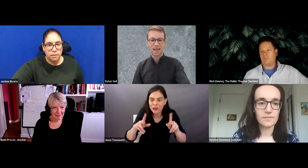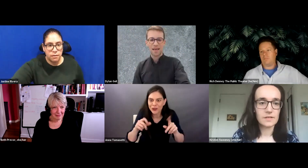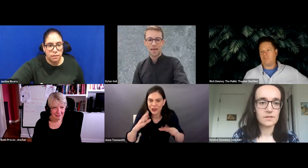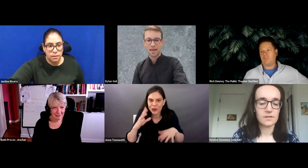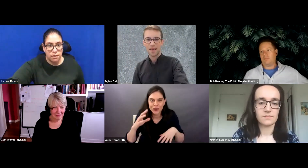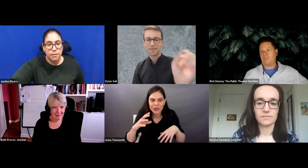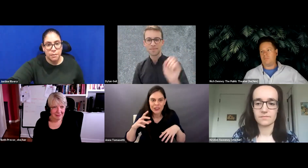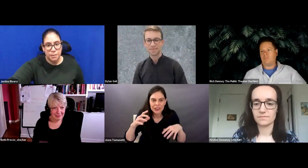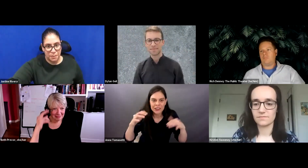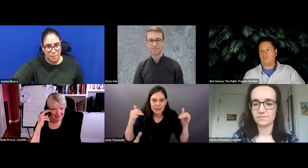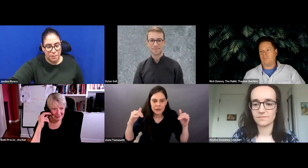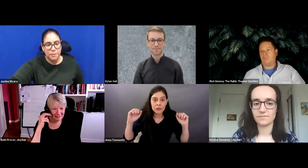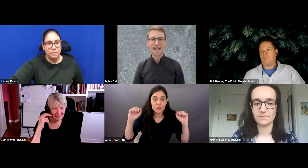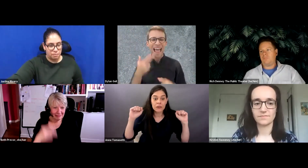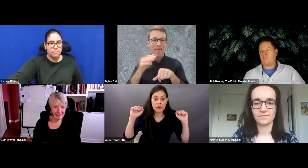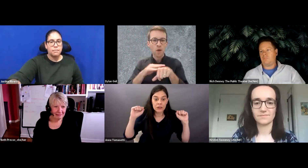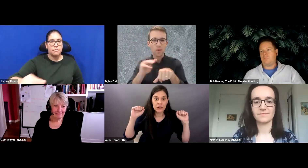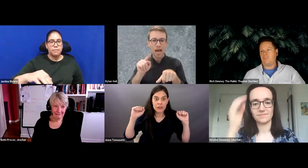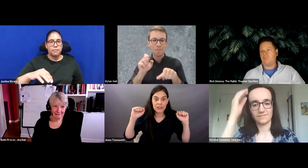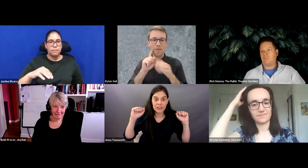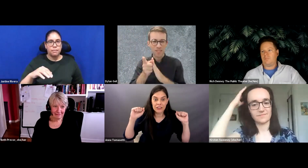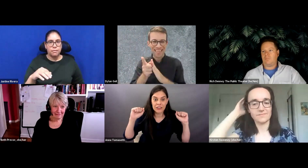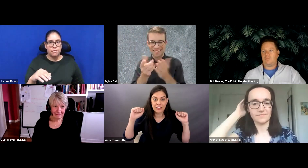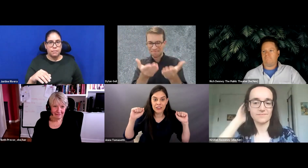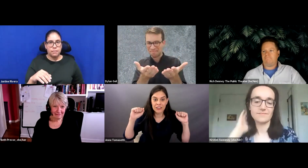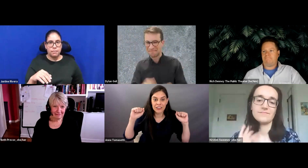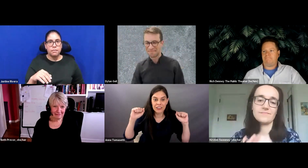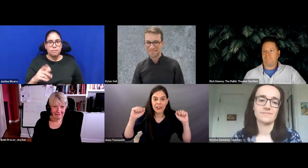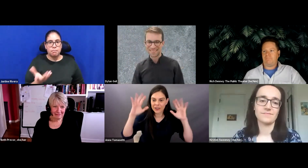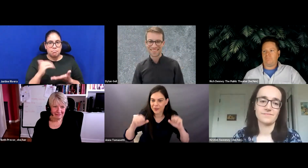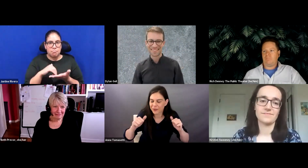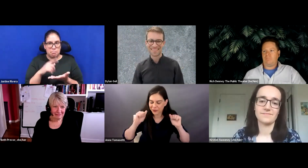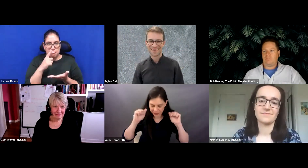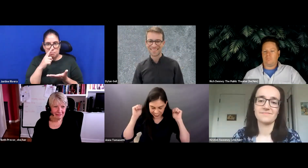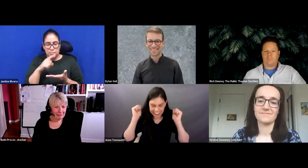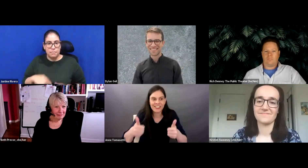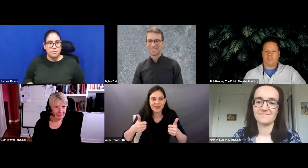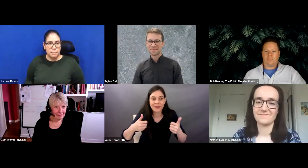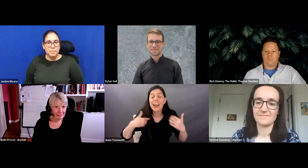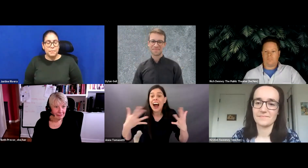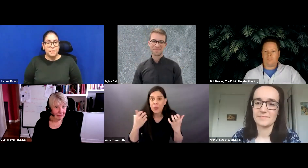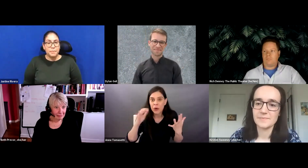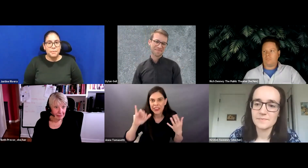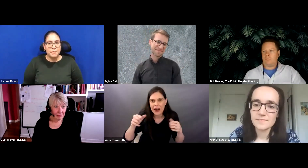Sorry, this is Anne. I don't know, I don't know. Sorry, the